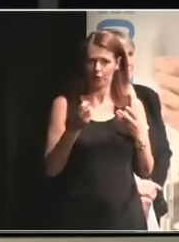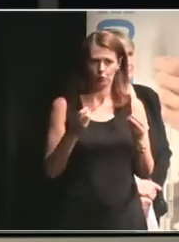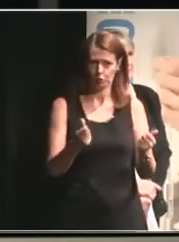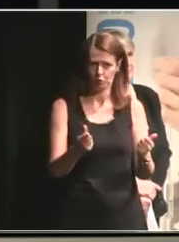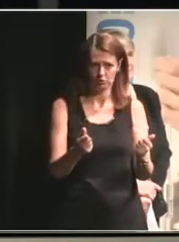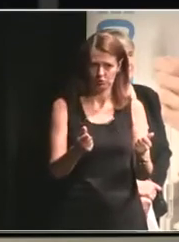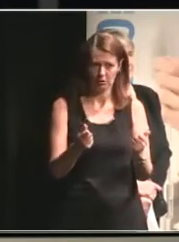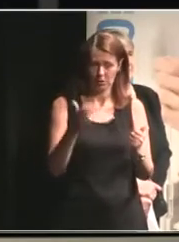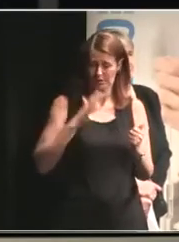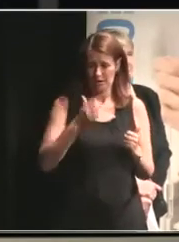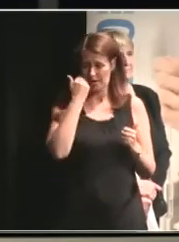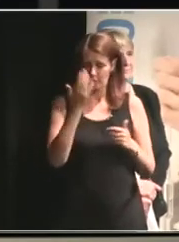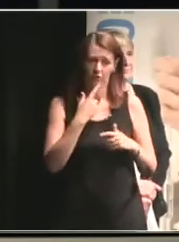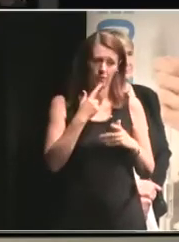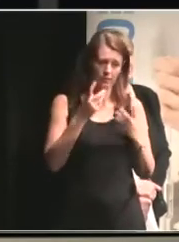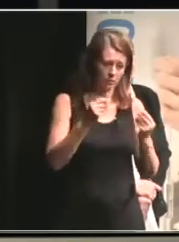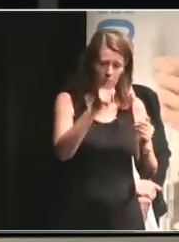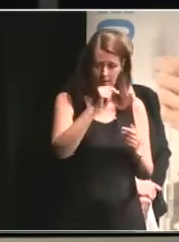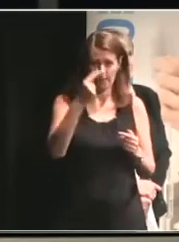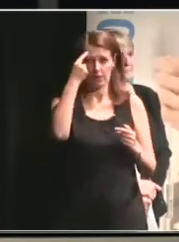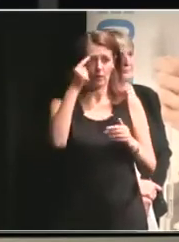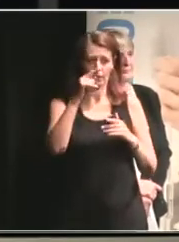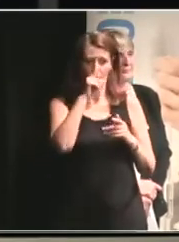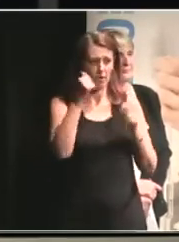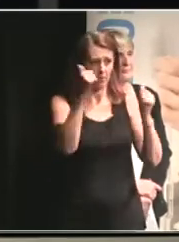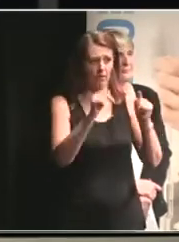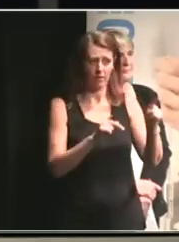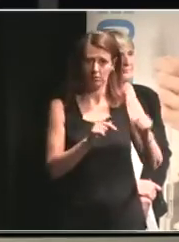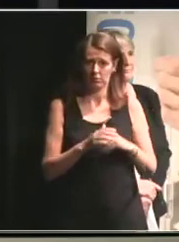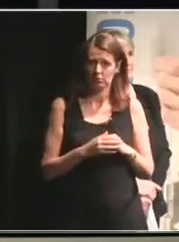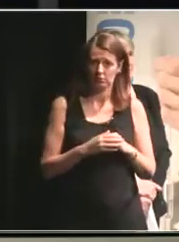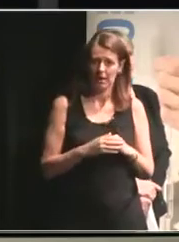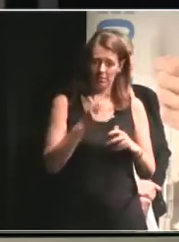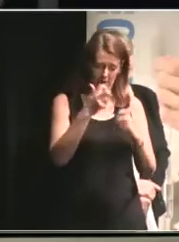every kind of solution that we can think of to do it but the problem is that the plastics